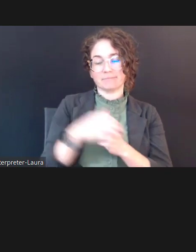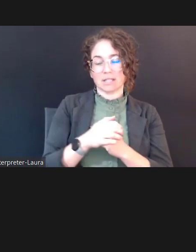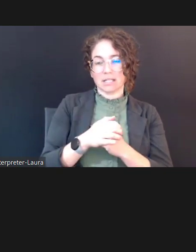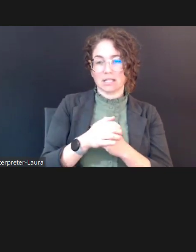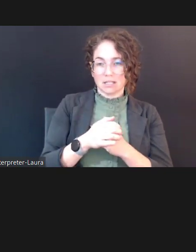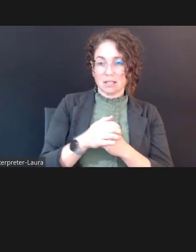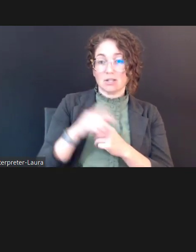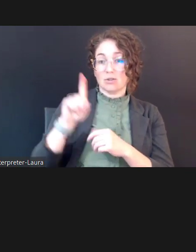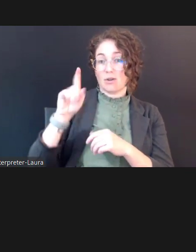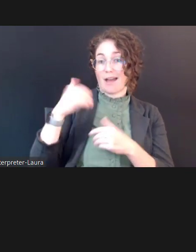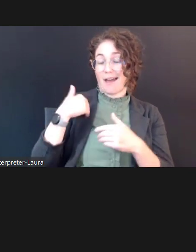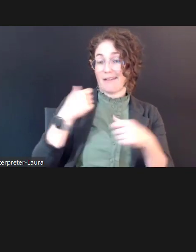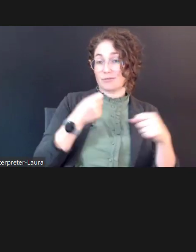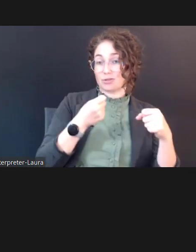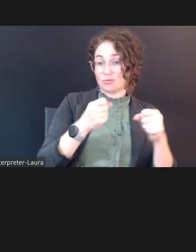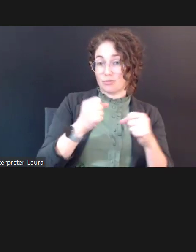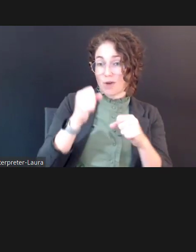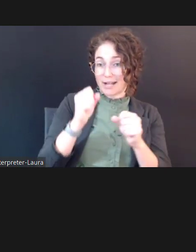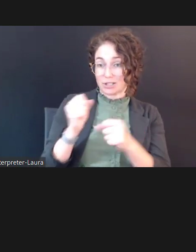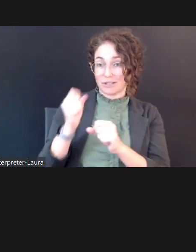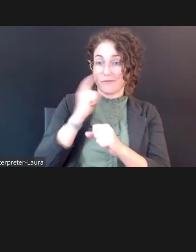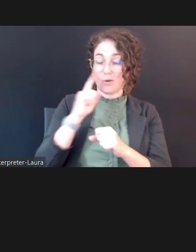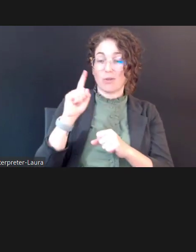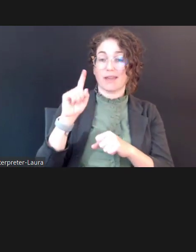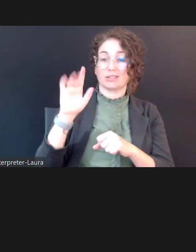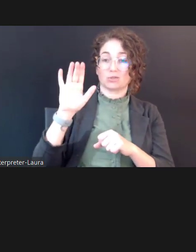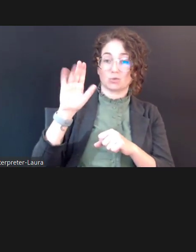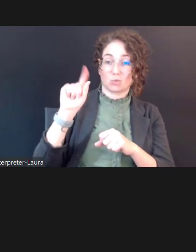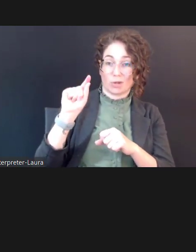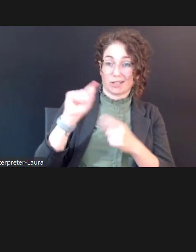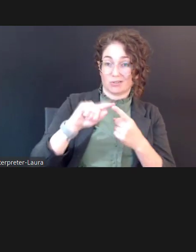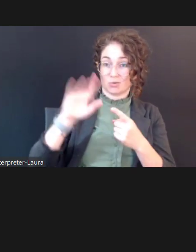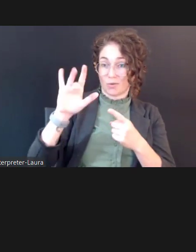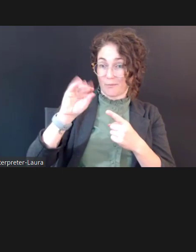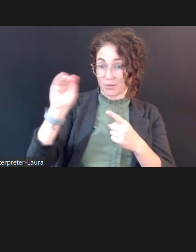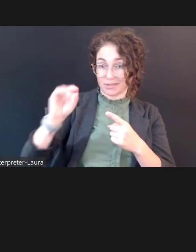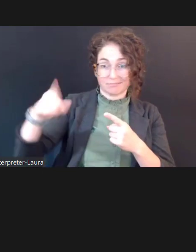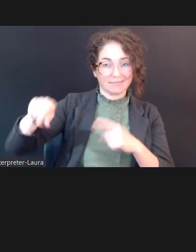20% to 25% who can't be screened with the Pure Tone method or